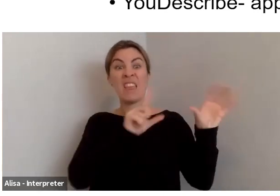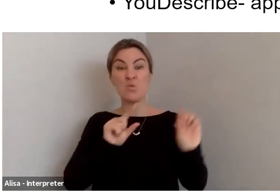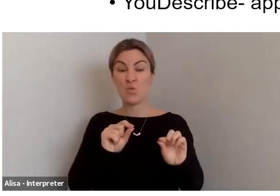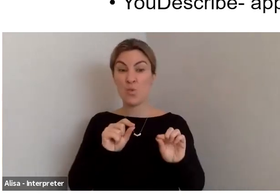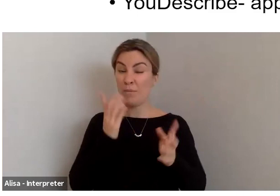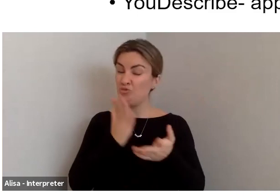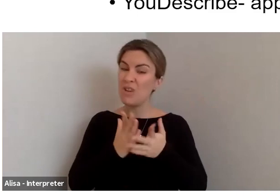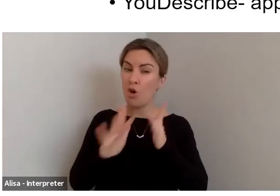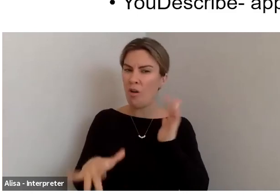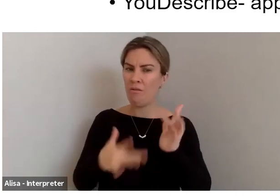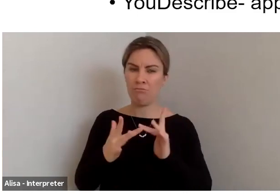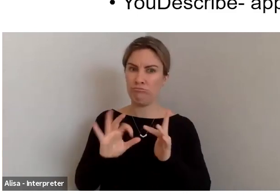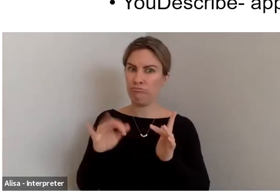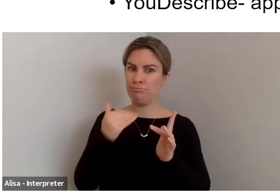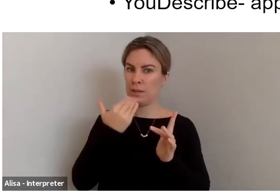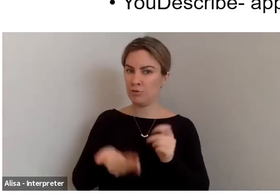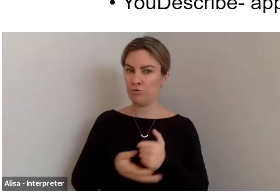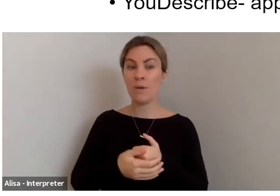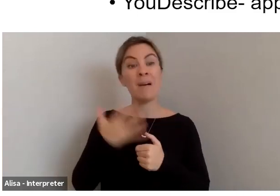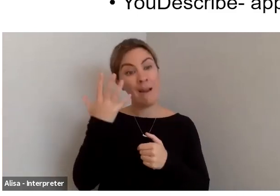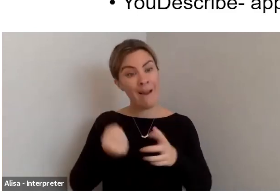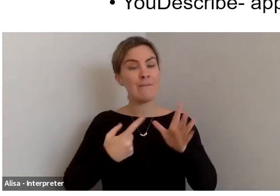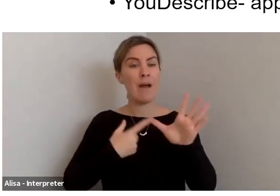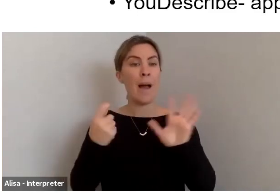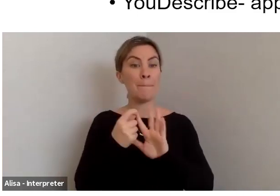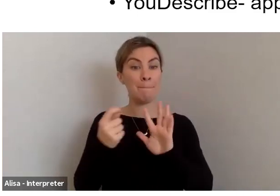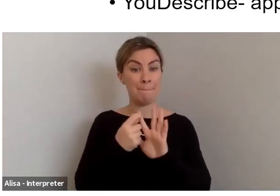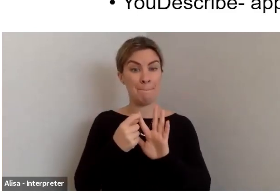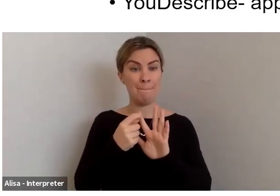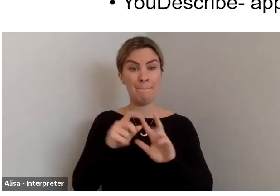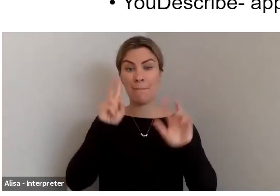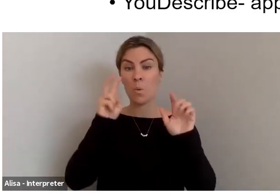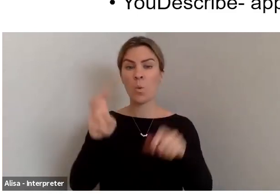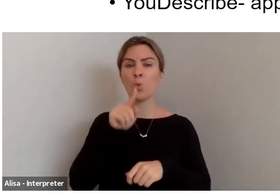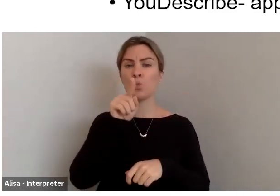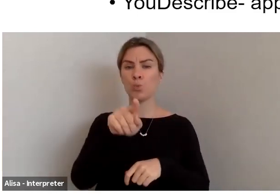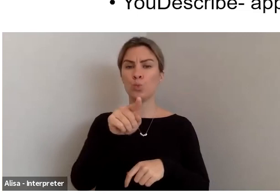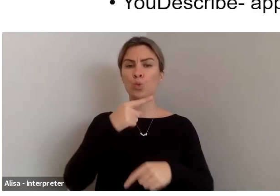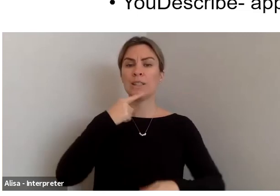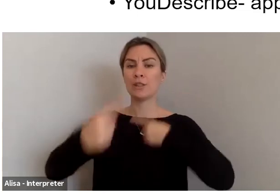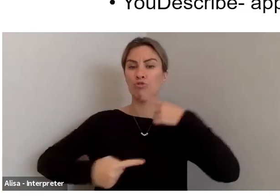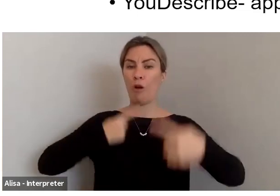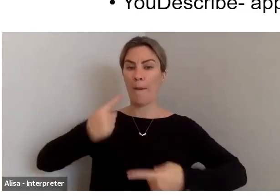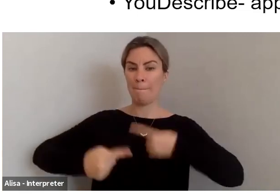But there is an app called You Describe which allows you to audio